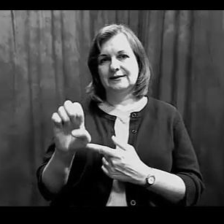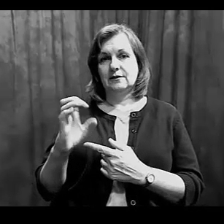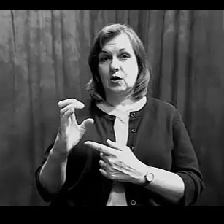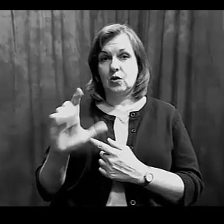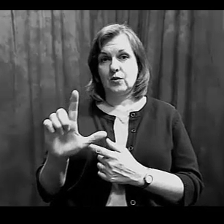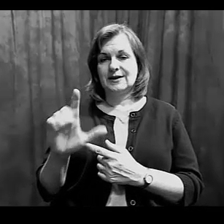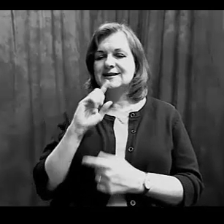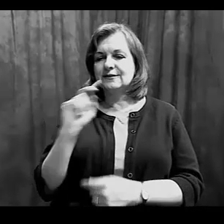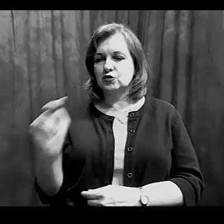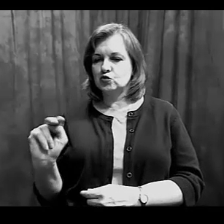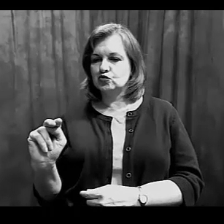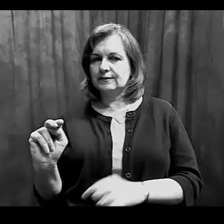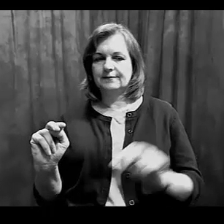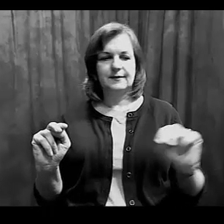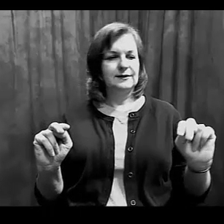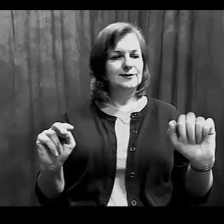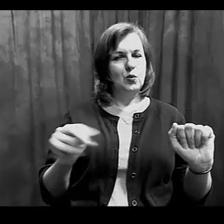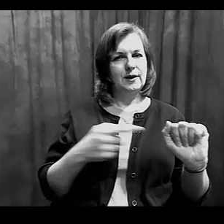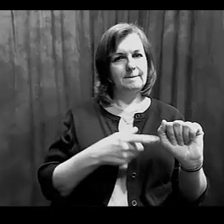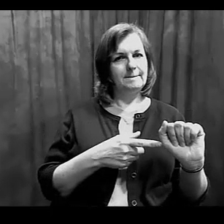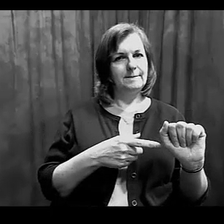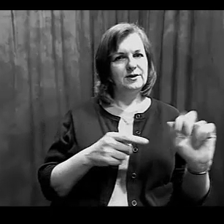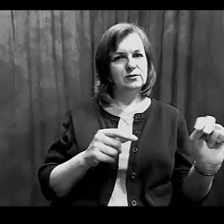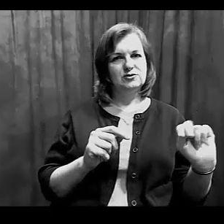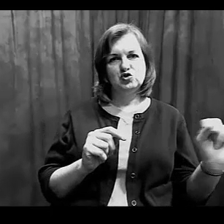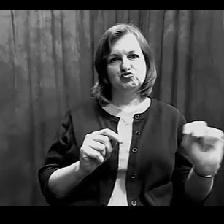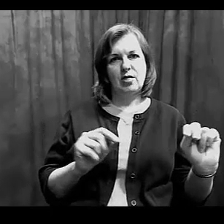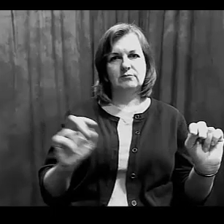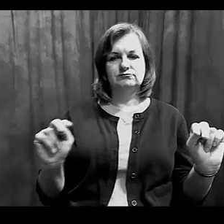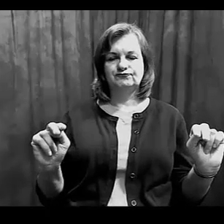sodium is sitting here and it's neutral